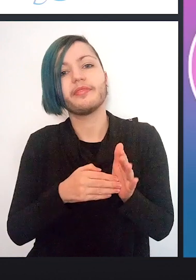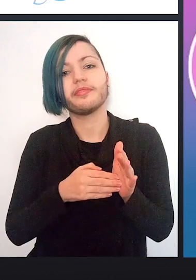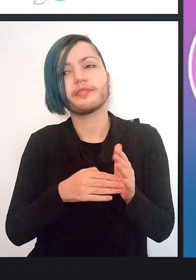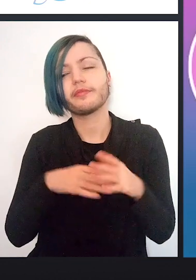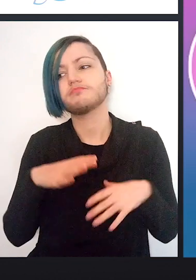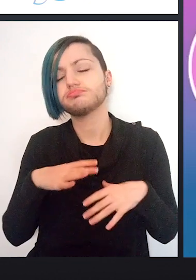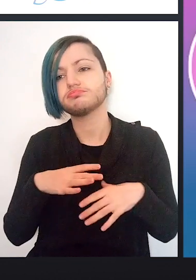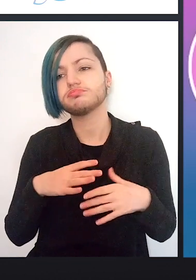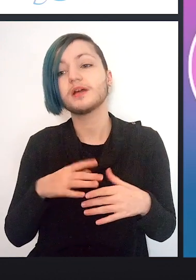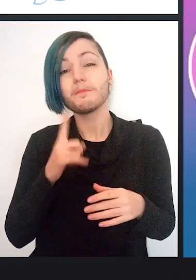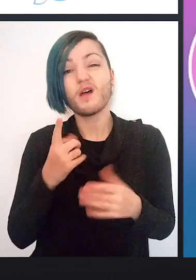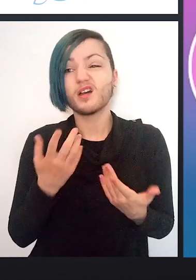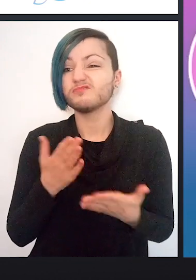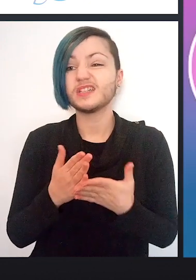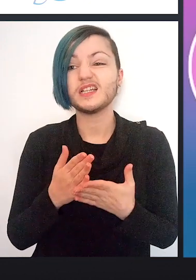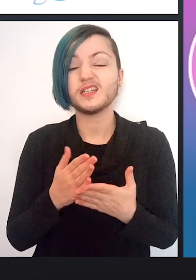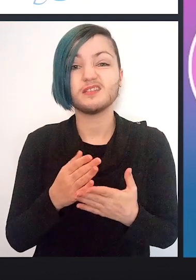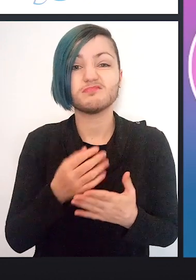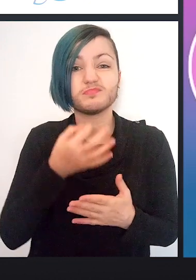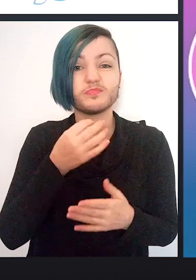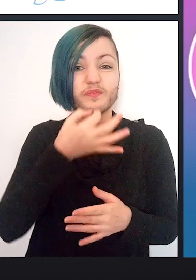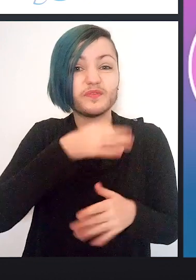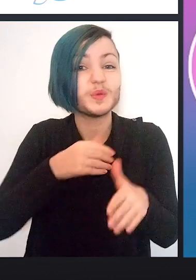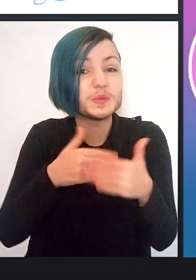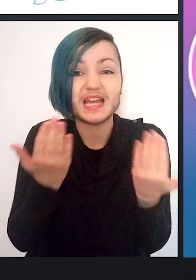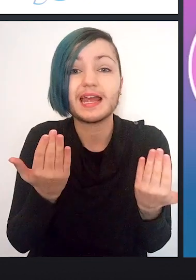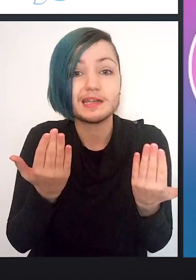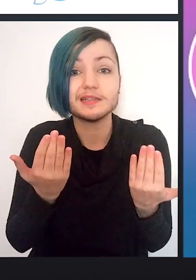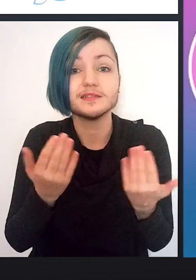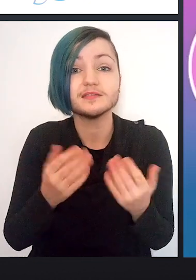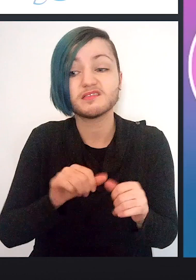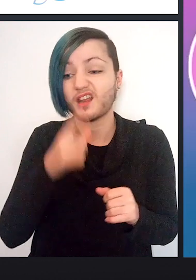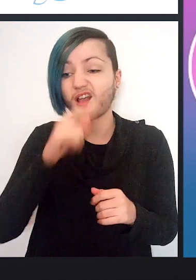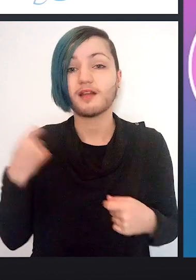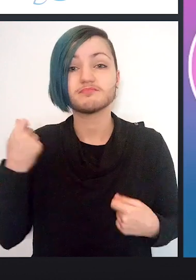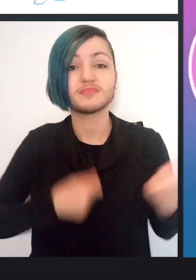but after the first couple of days I was getting dressed,